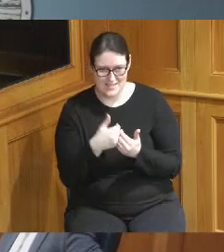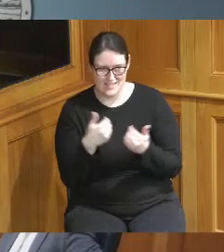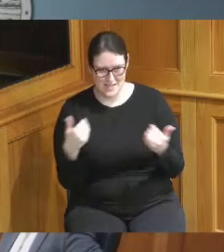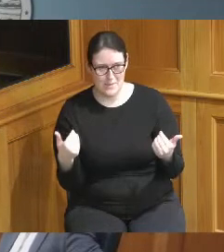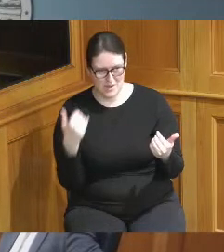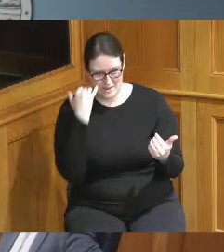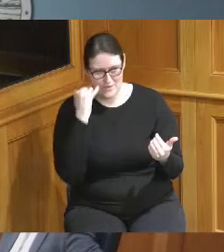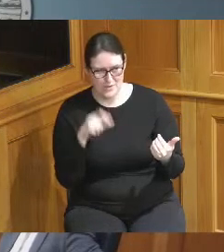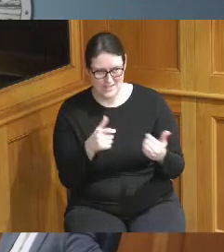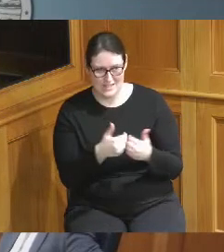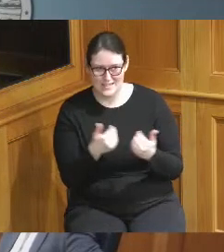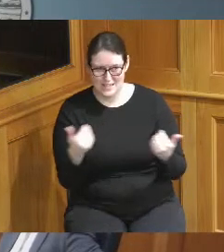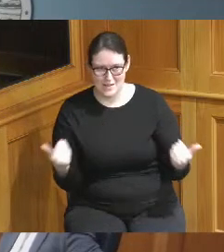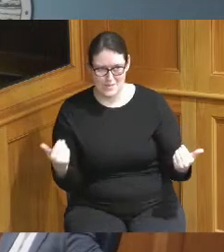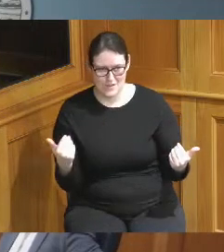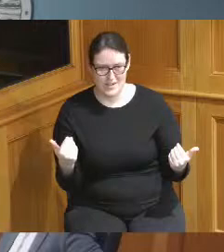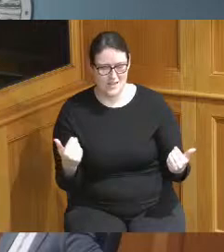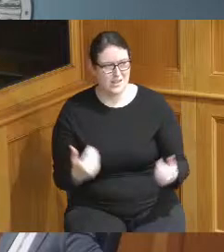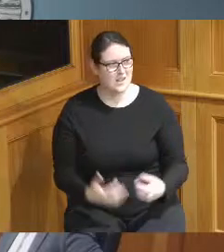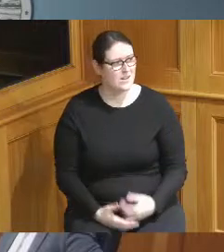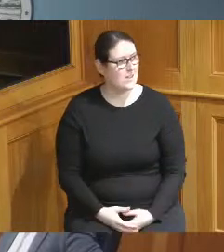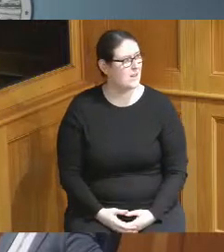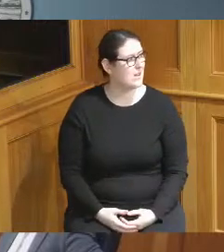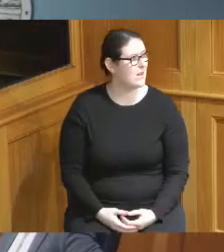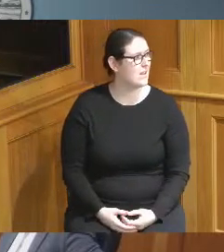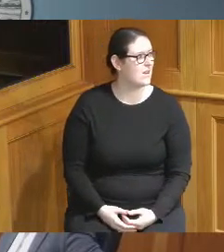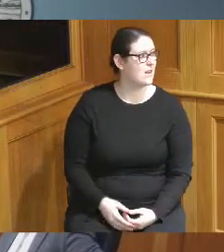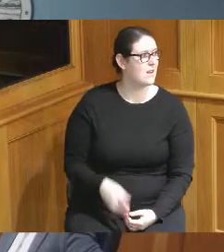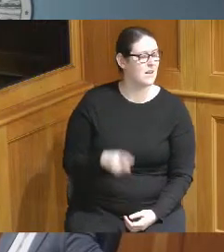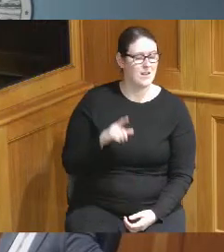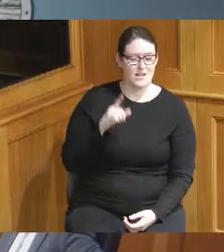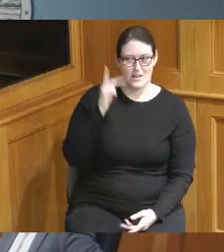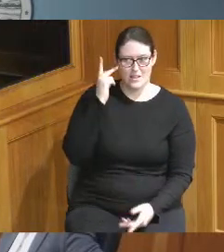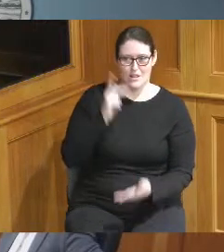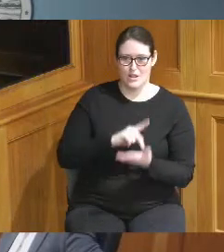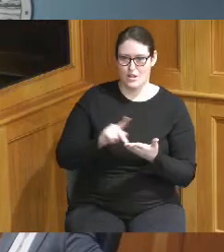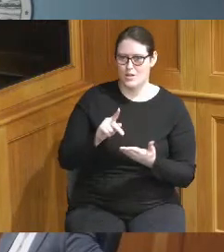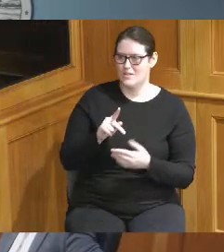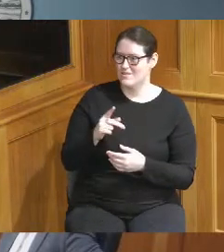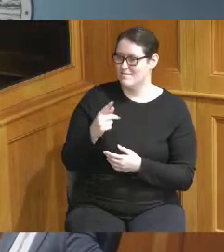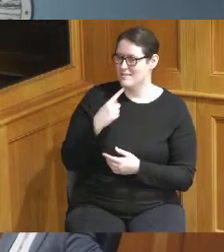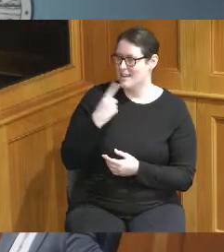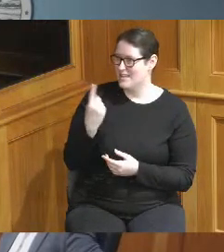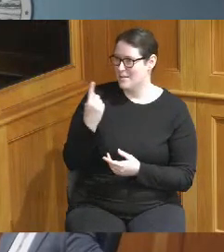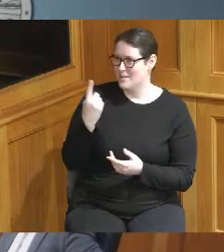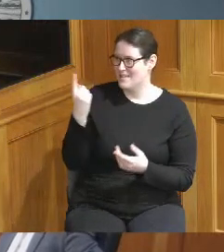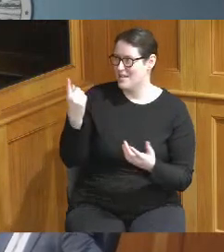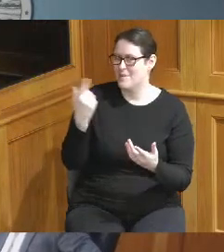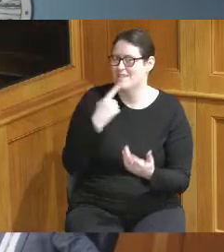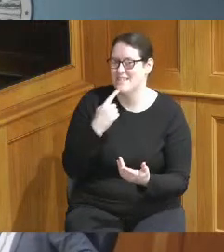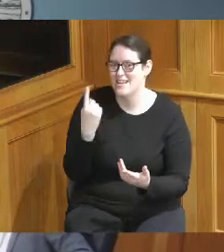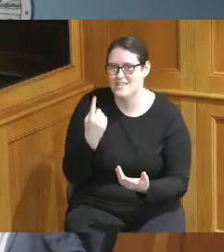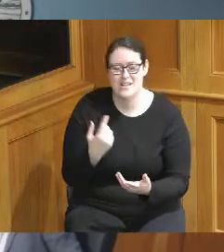kept saying once we get this with 3CDC we'll be able to have social services dealing with the